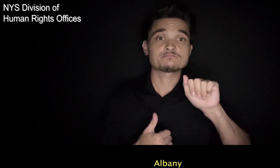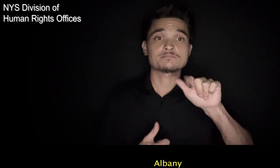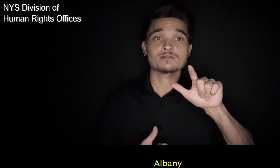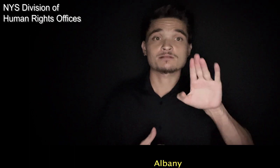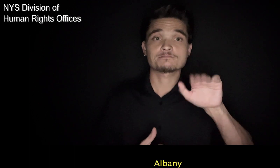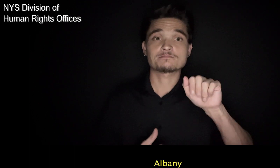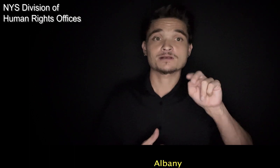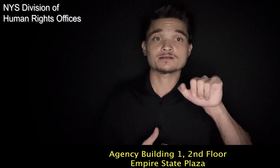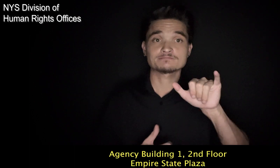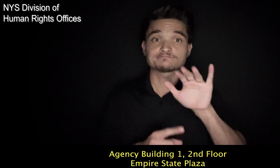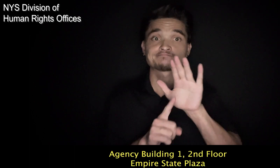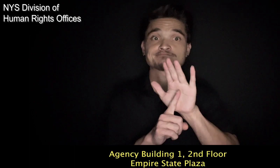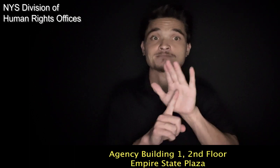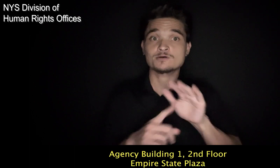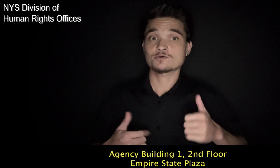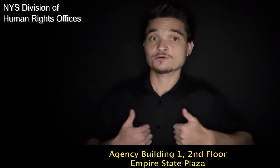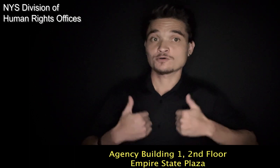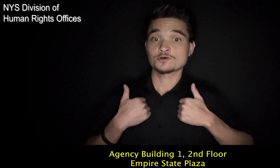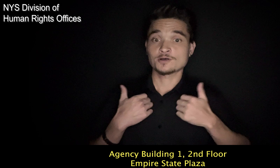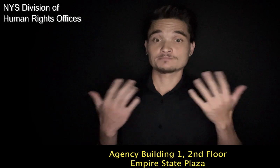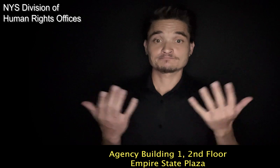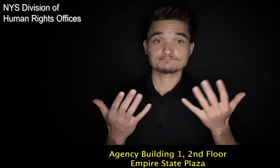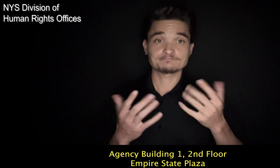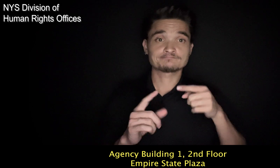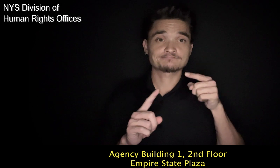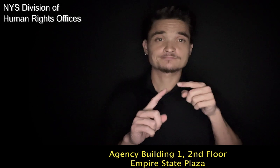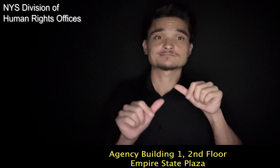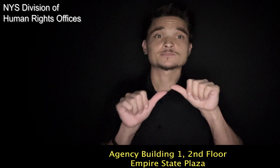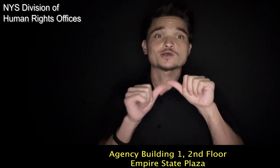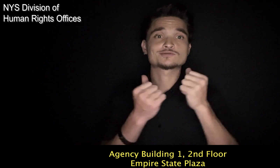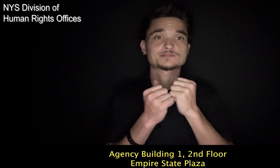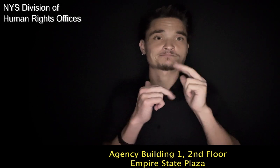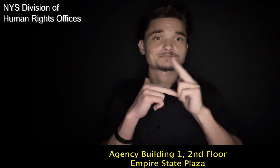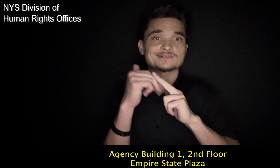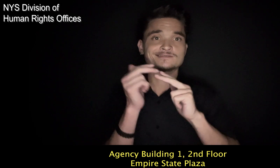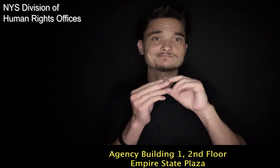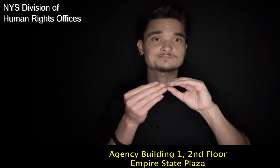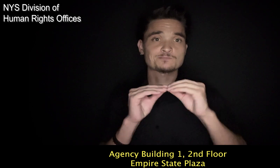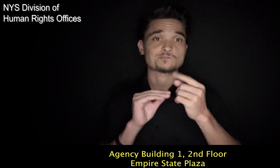Albany Agency Building 1, 2nd Floor Empire State Plaza